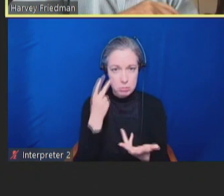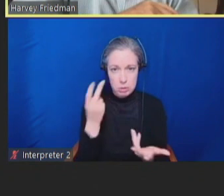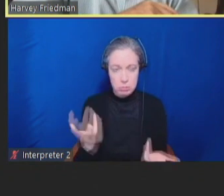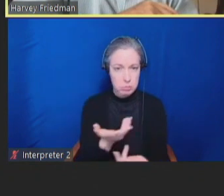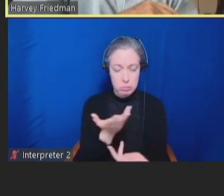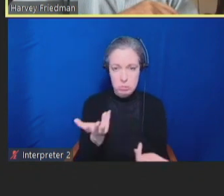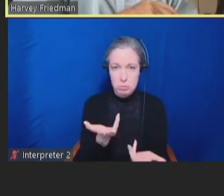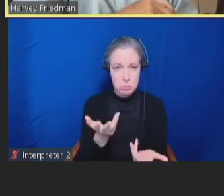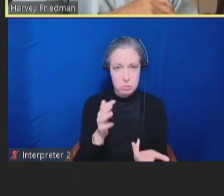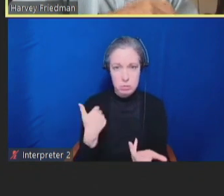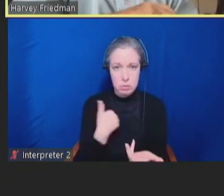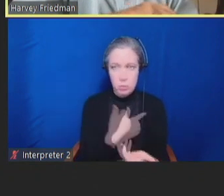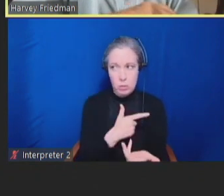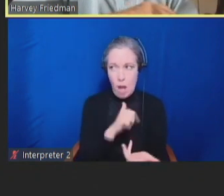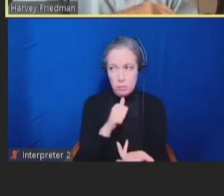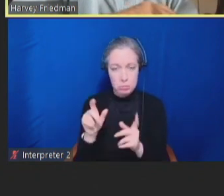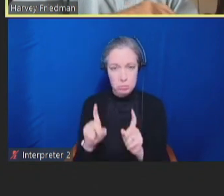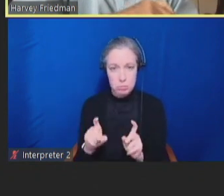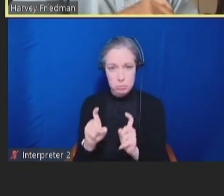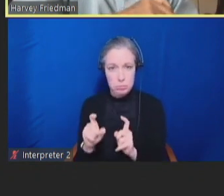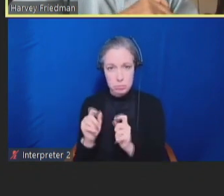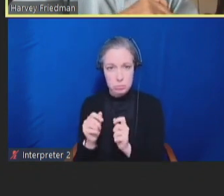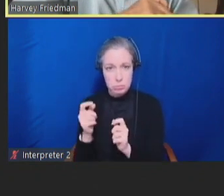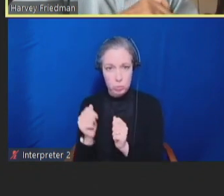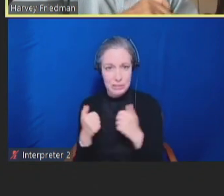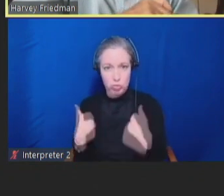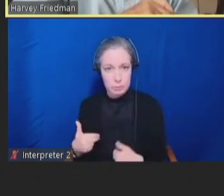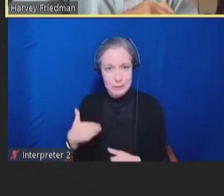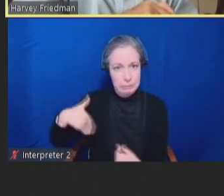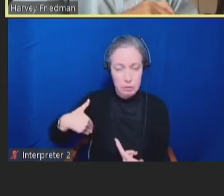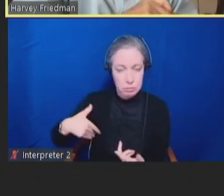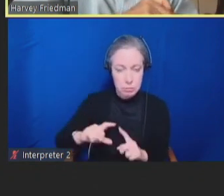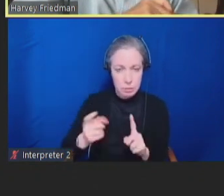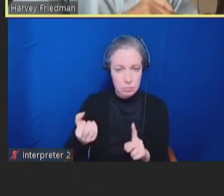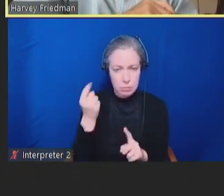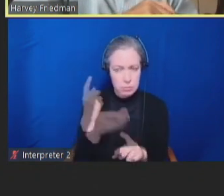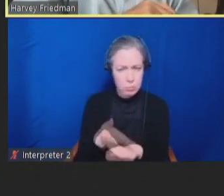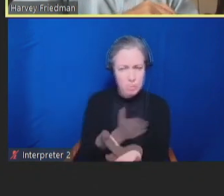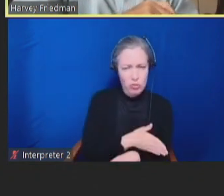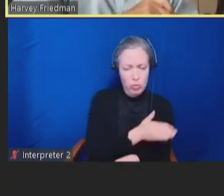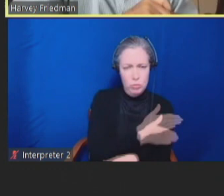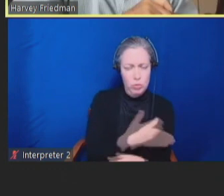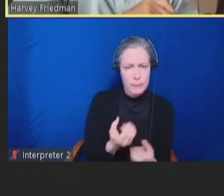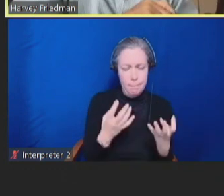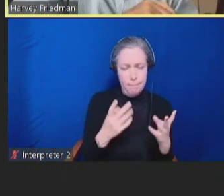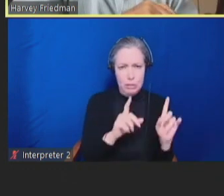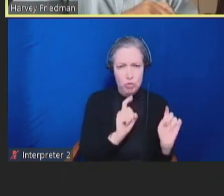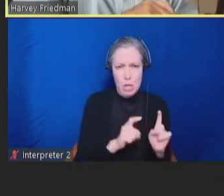ours, but there have been a number of clinical trials that have not succeeded for treatment of